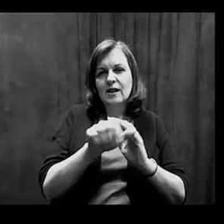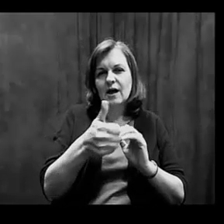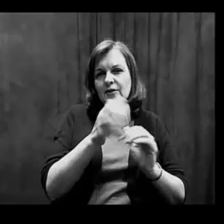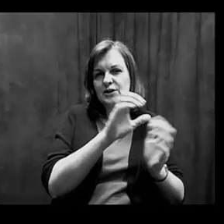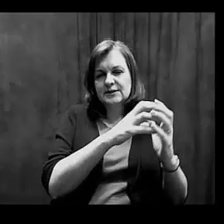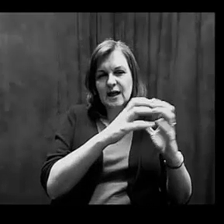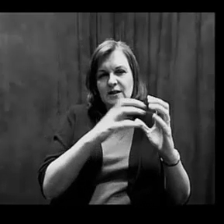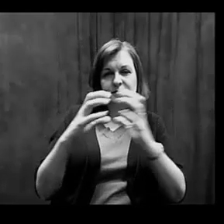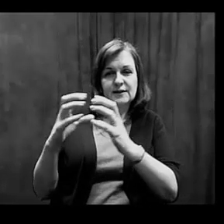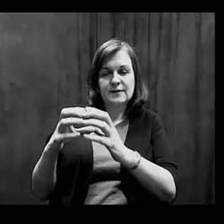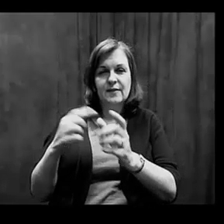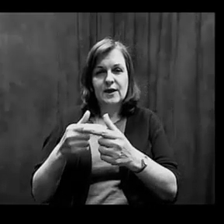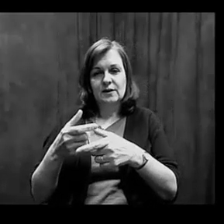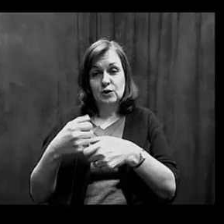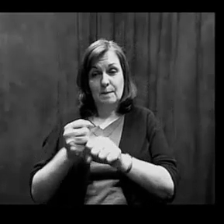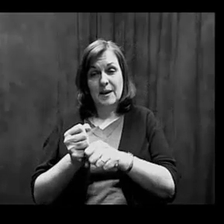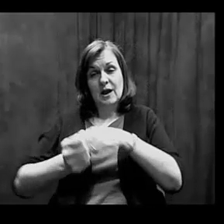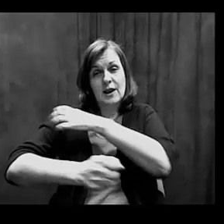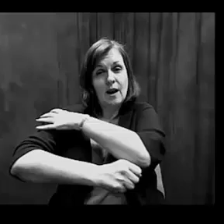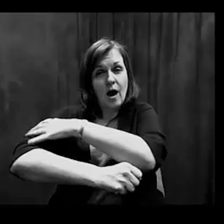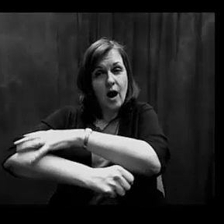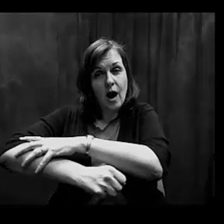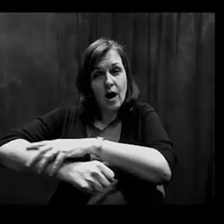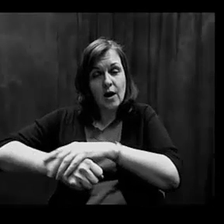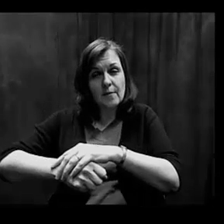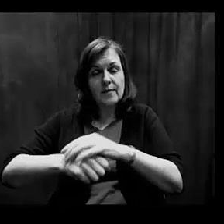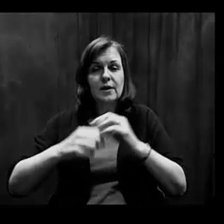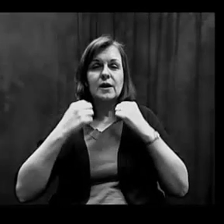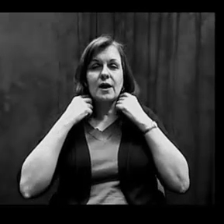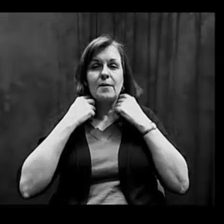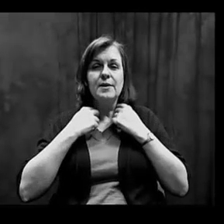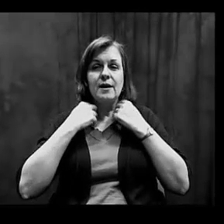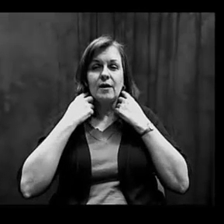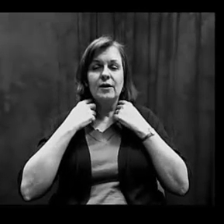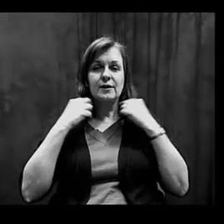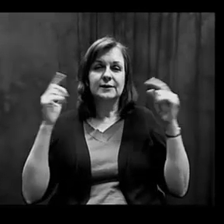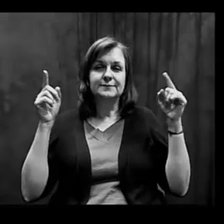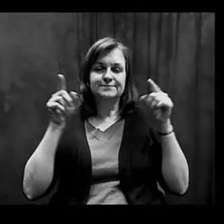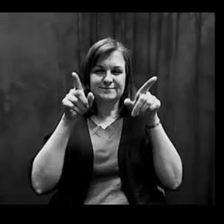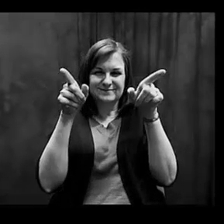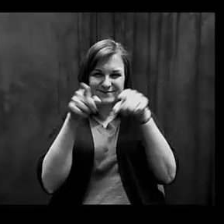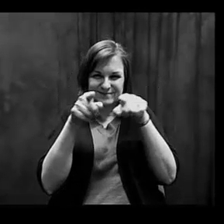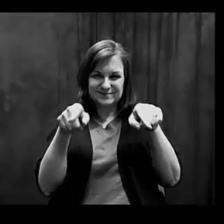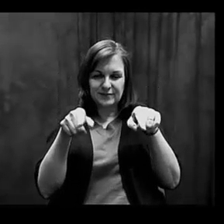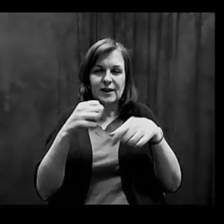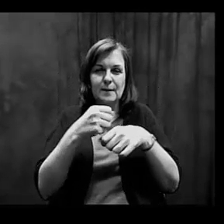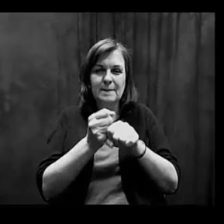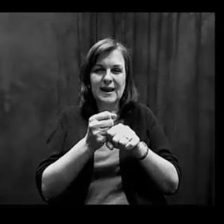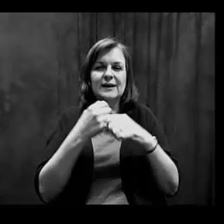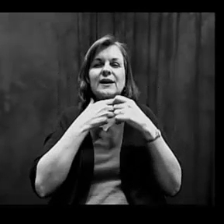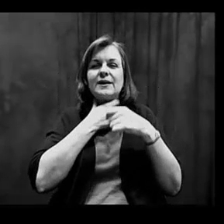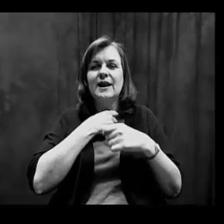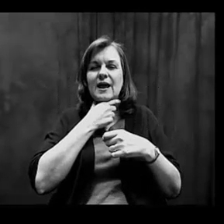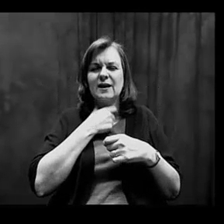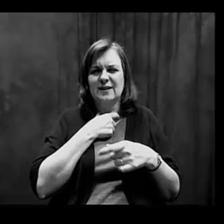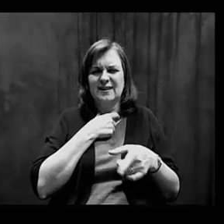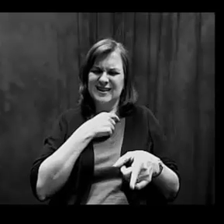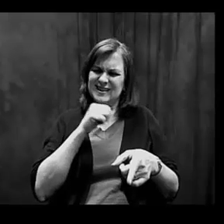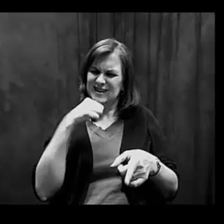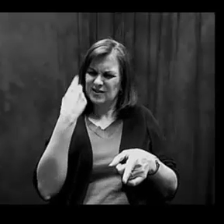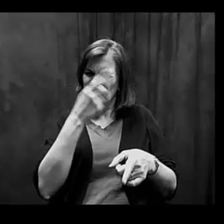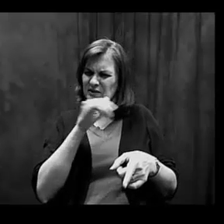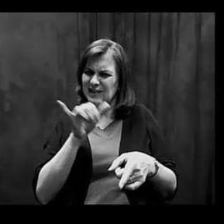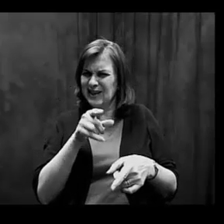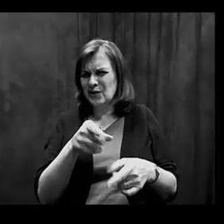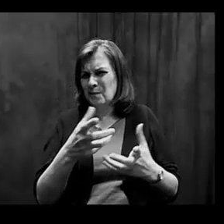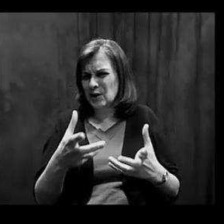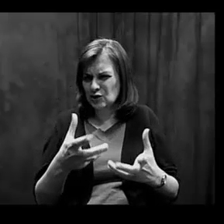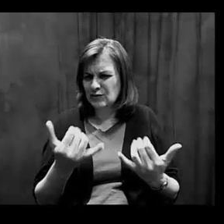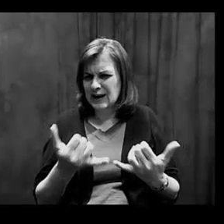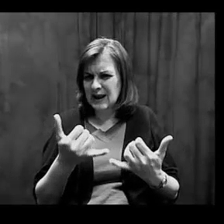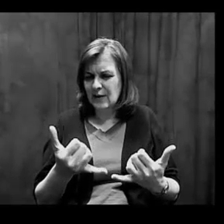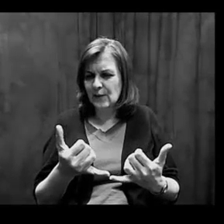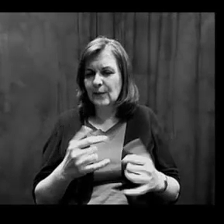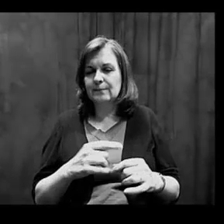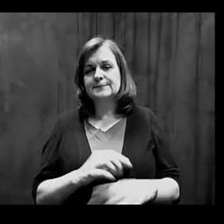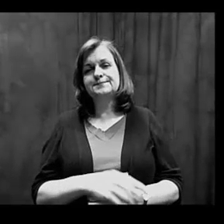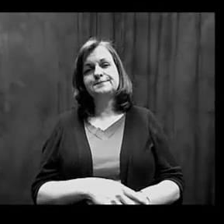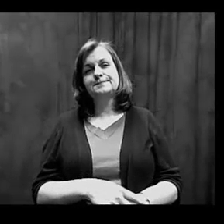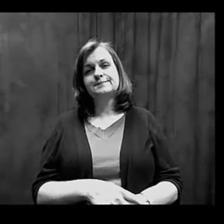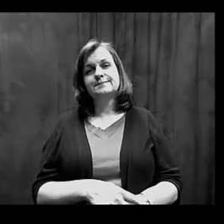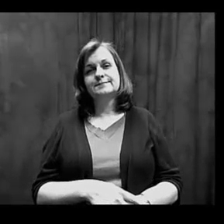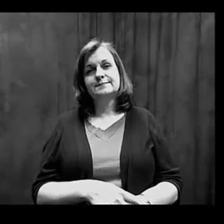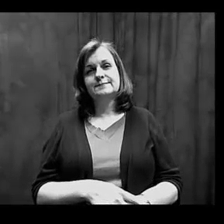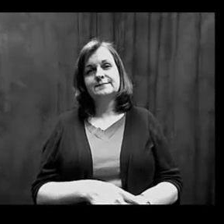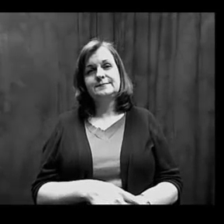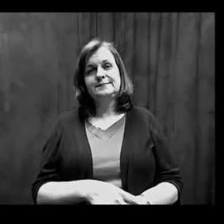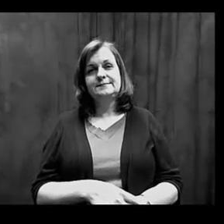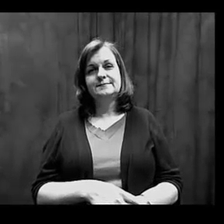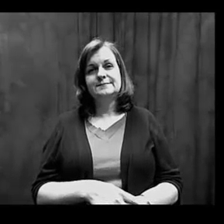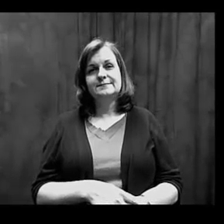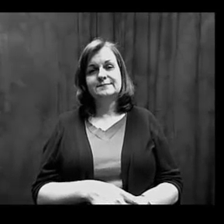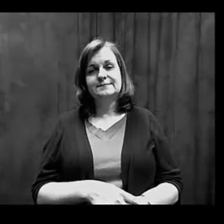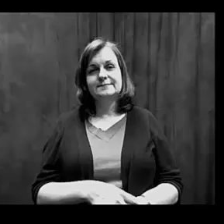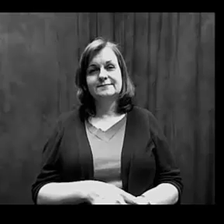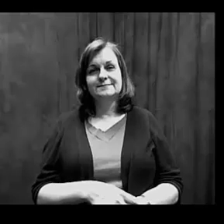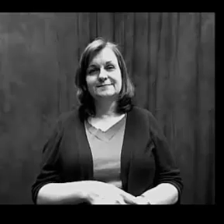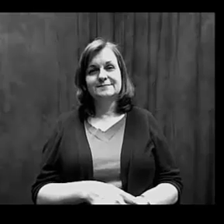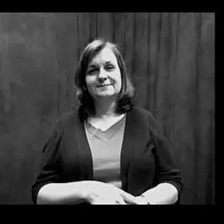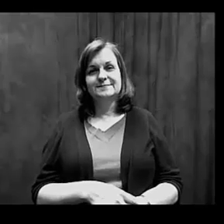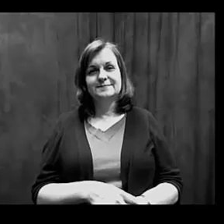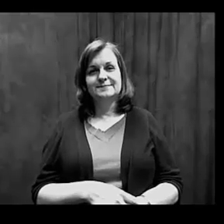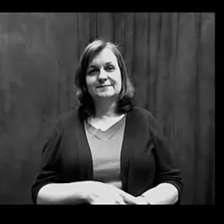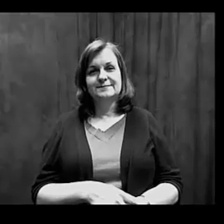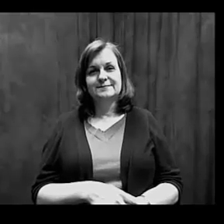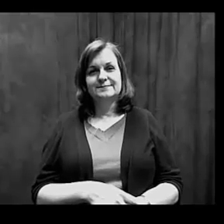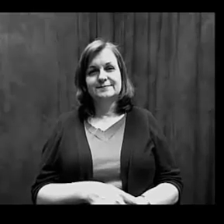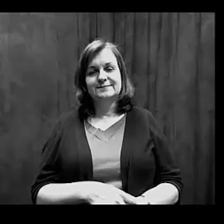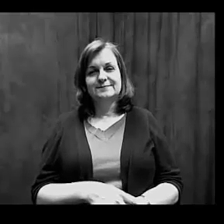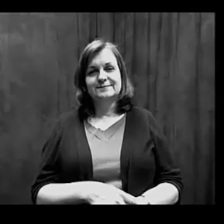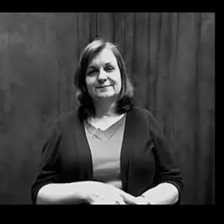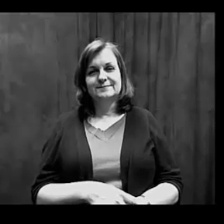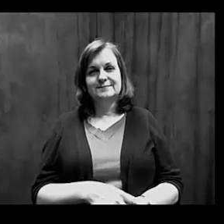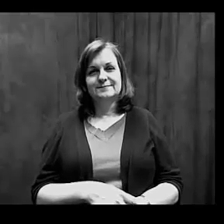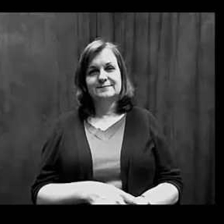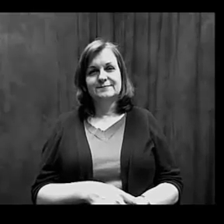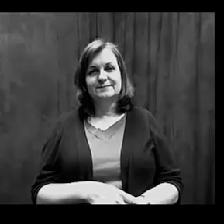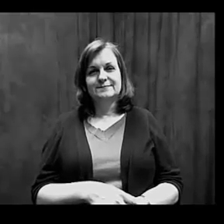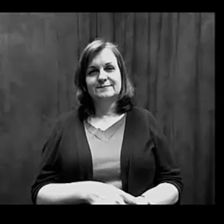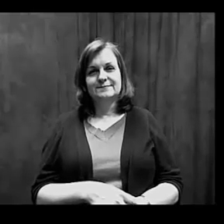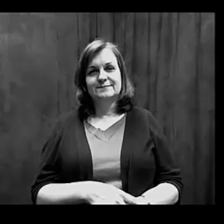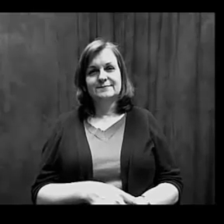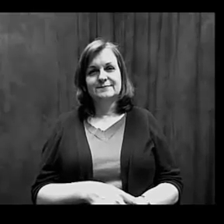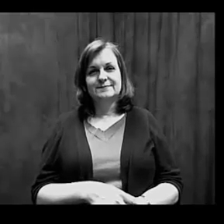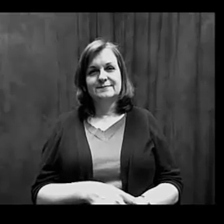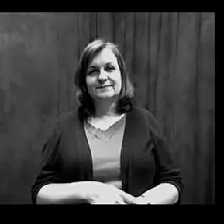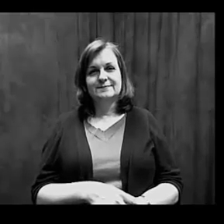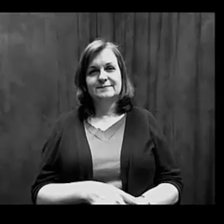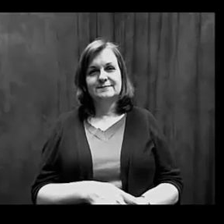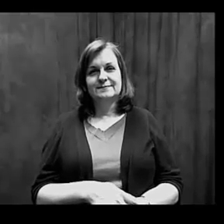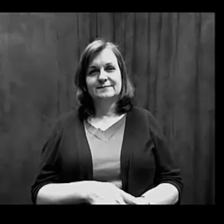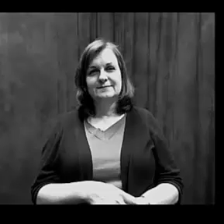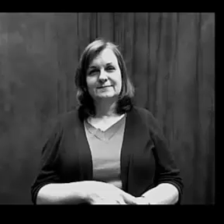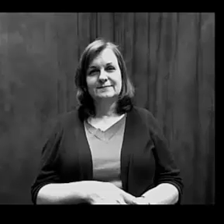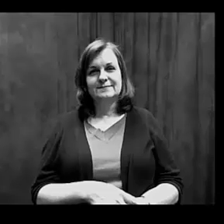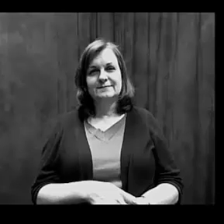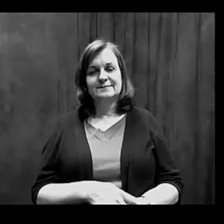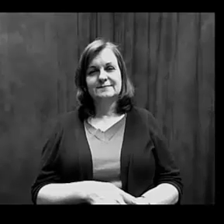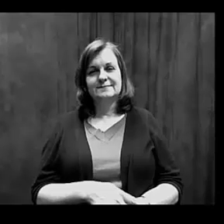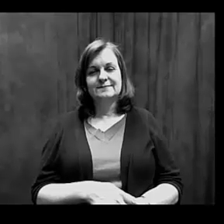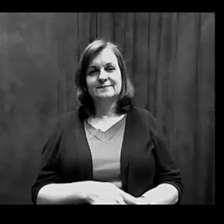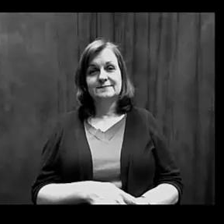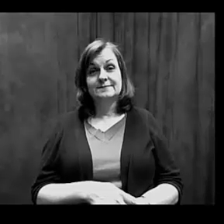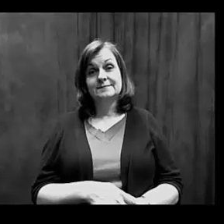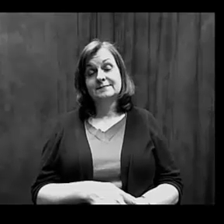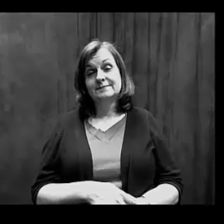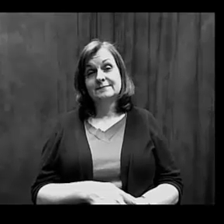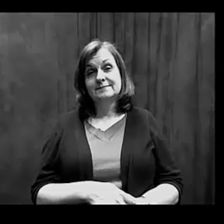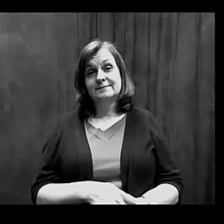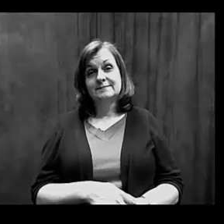kill those other cells so you can end up with an arm. oand we will have some here to form a neck for you --- this might not look a lot like you